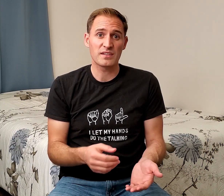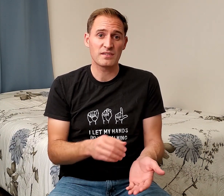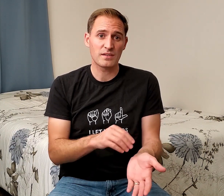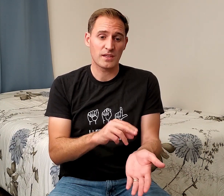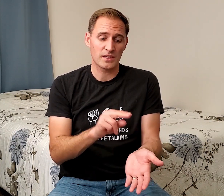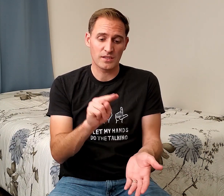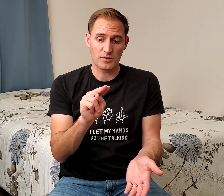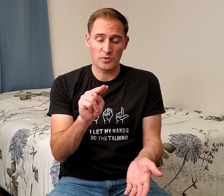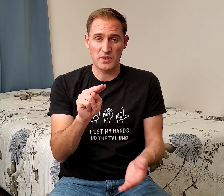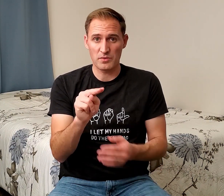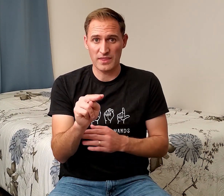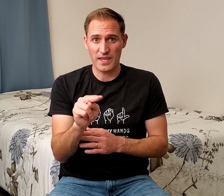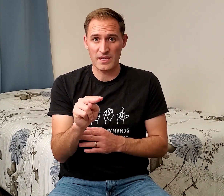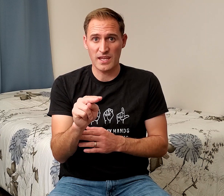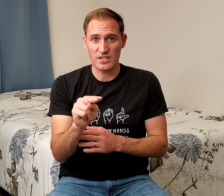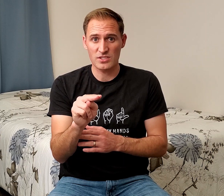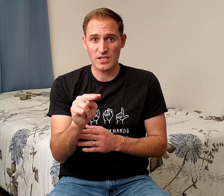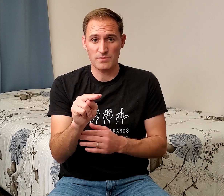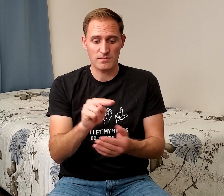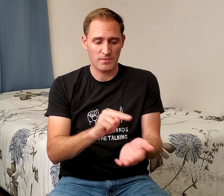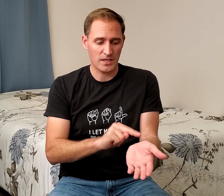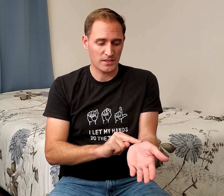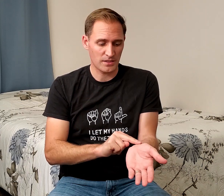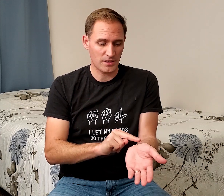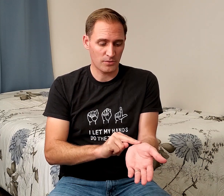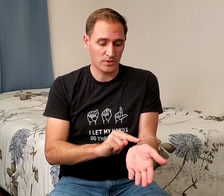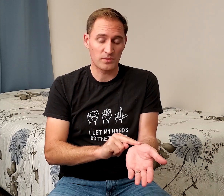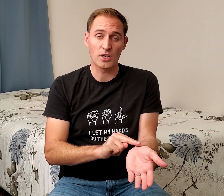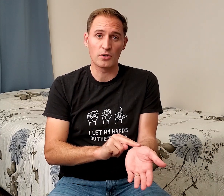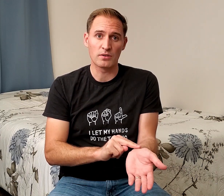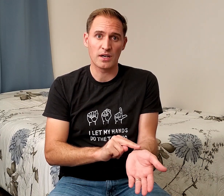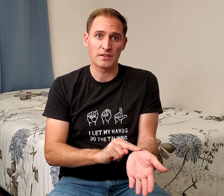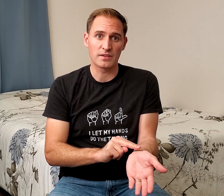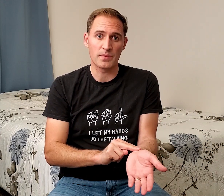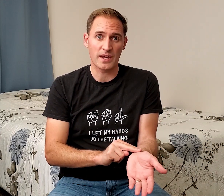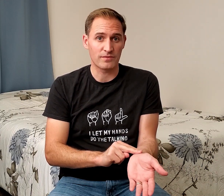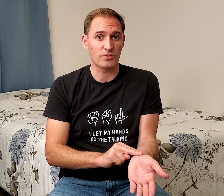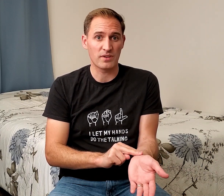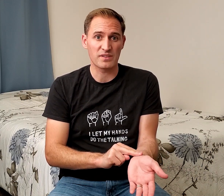and it would be with the N handshape and it would go on the back of your wrist